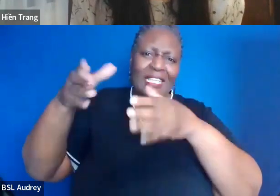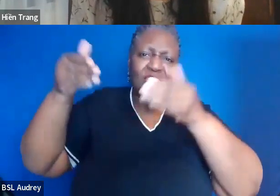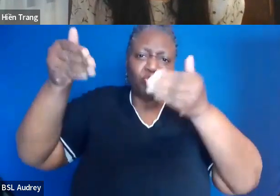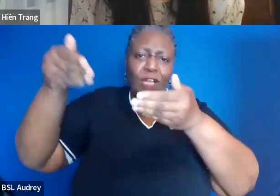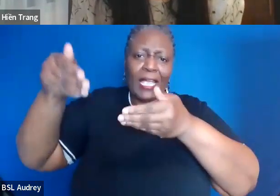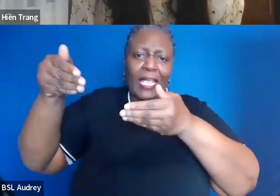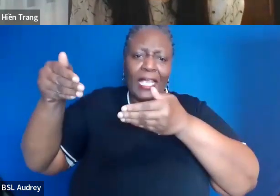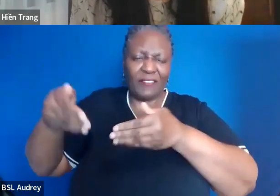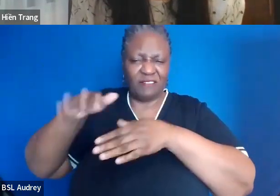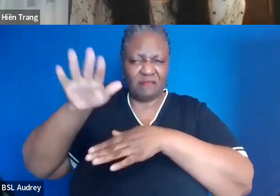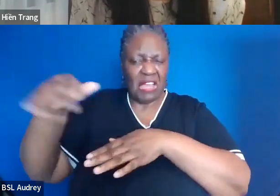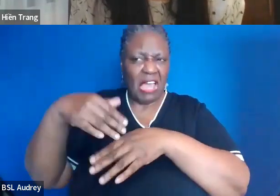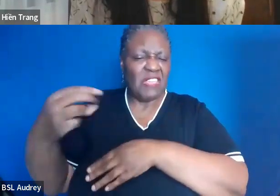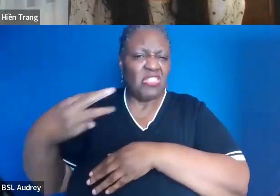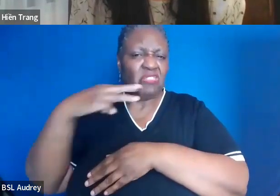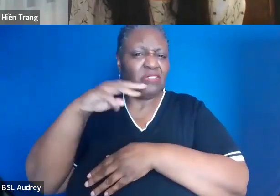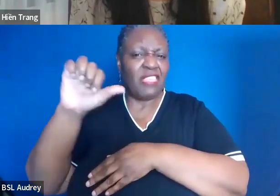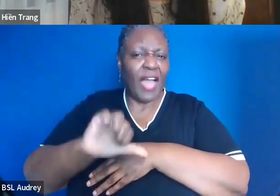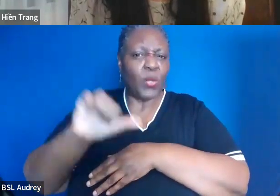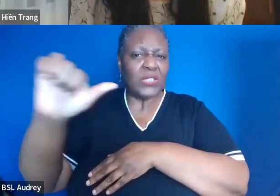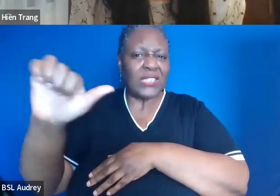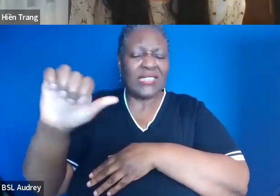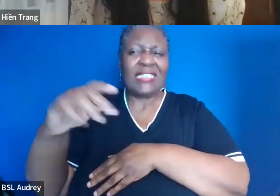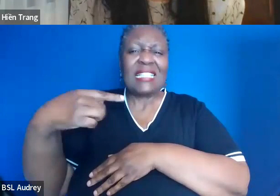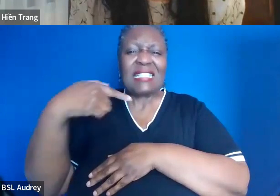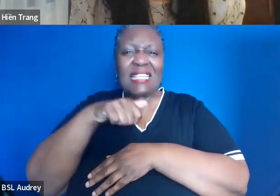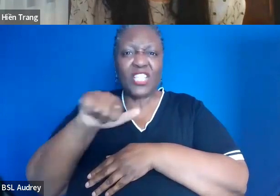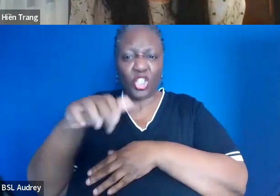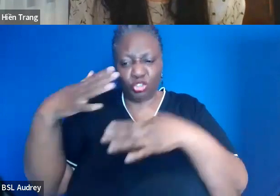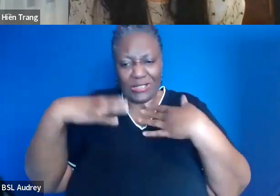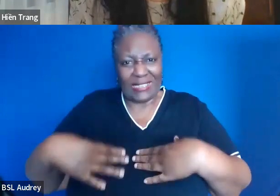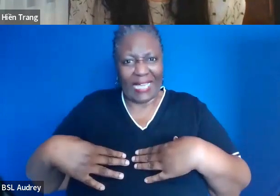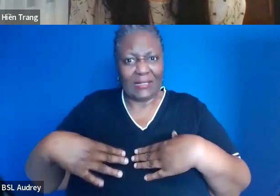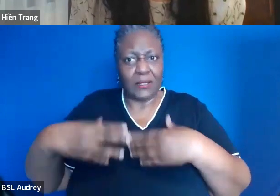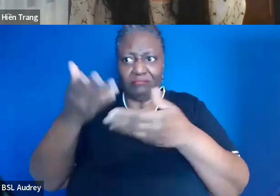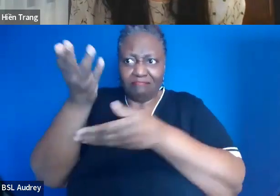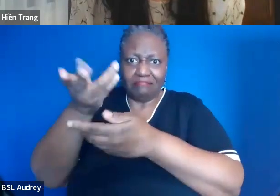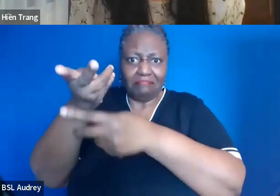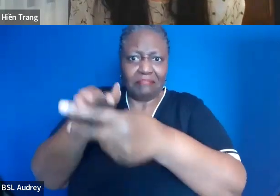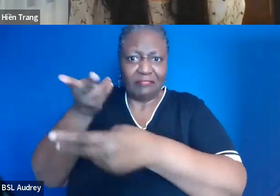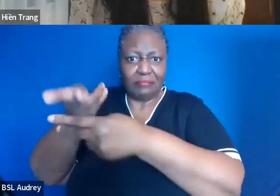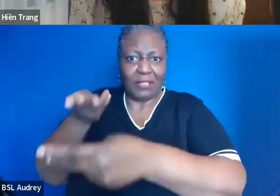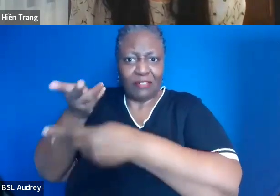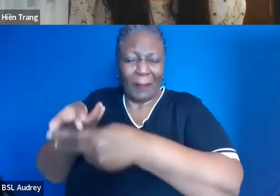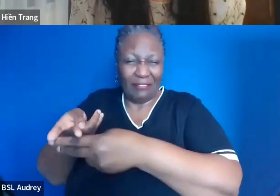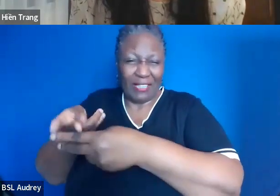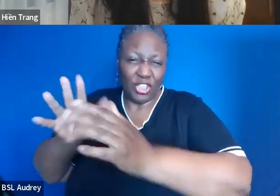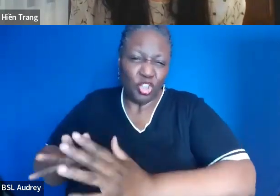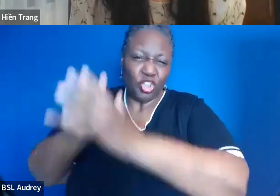um whether it's 3,600 skeletons or something buried in there in this giant tomb and the